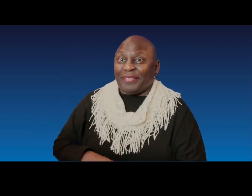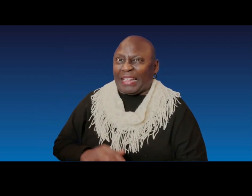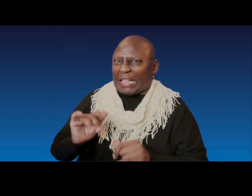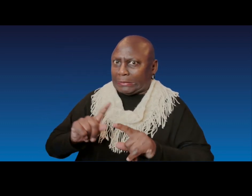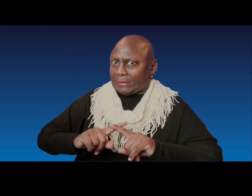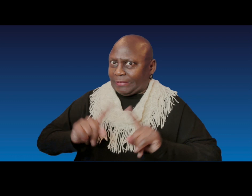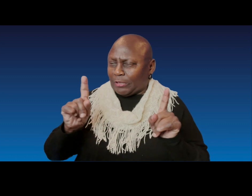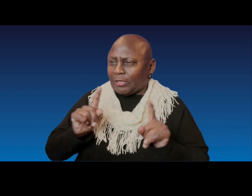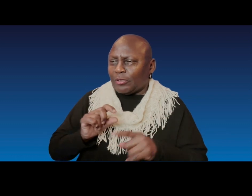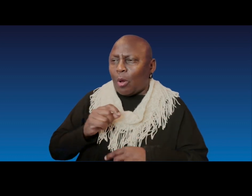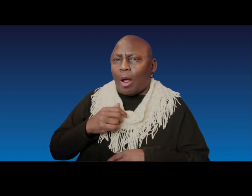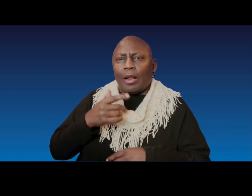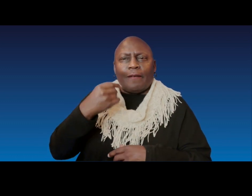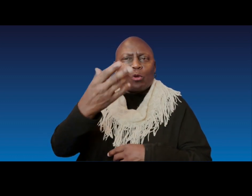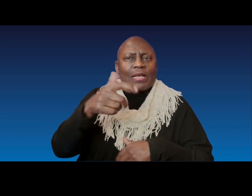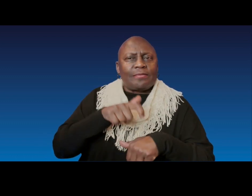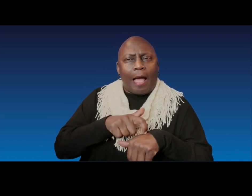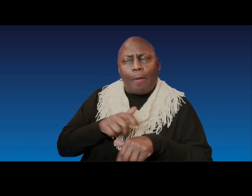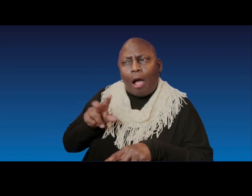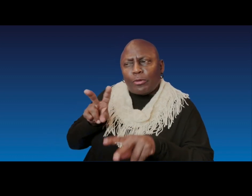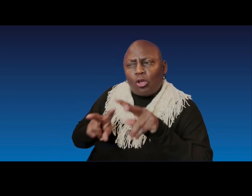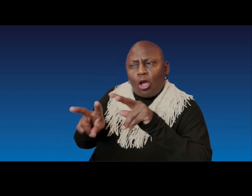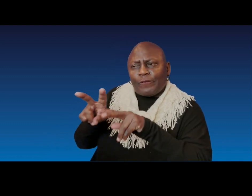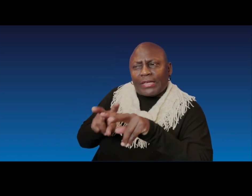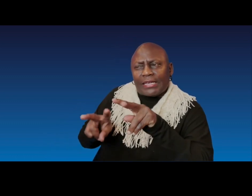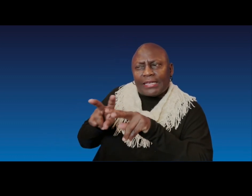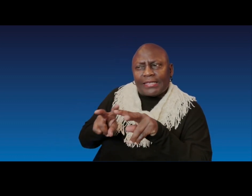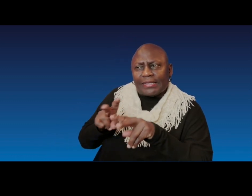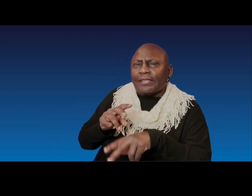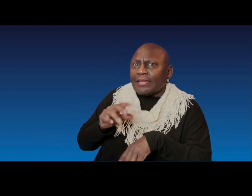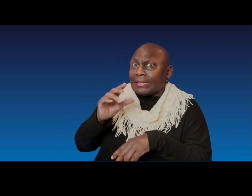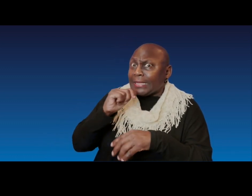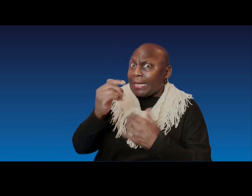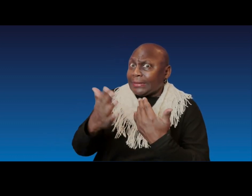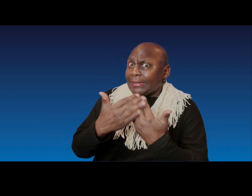it's a big difference. So I'll give you time to look at it.